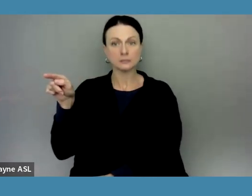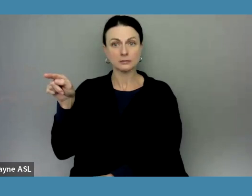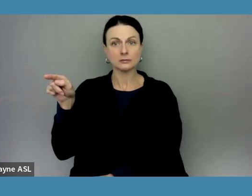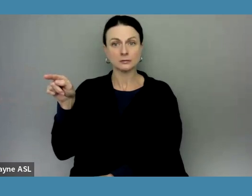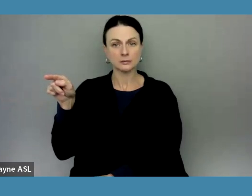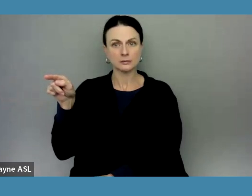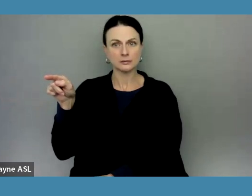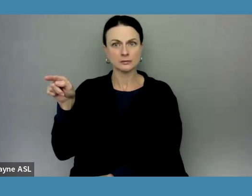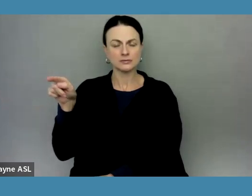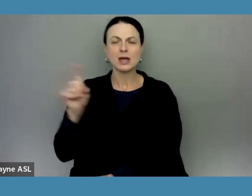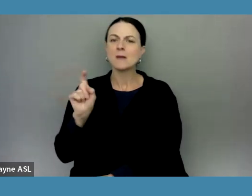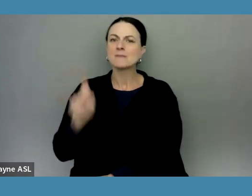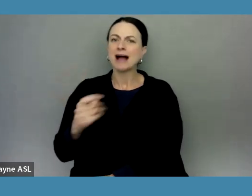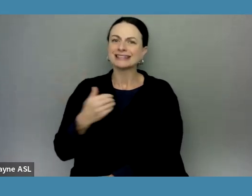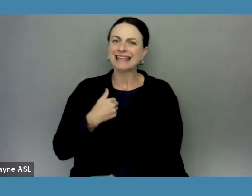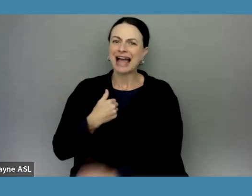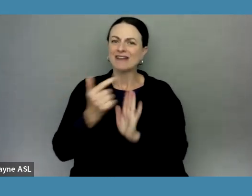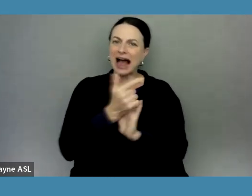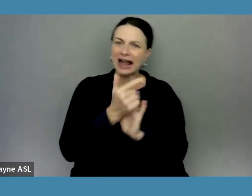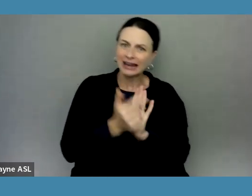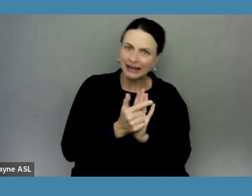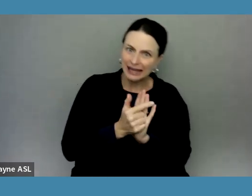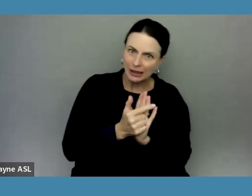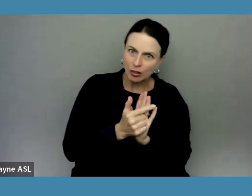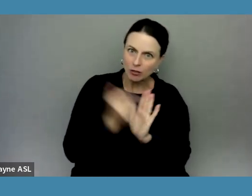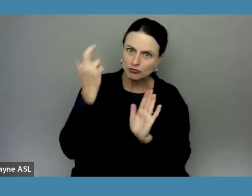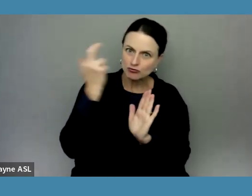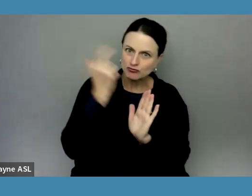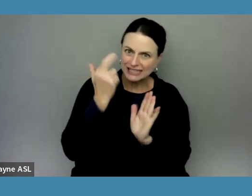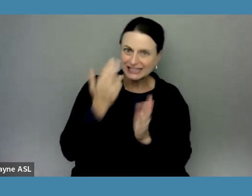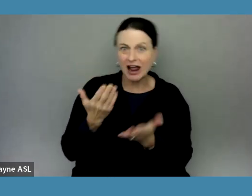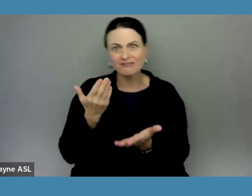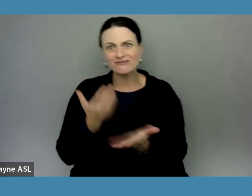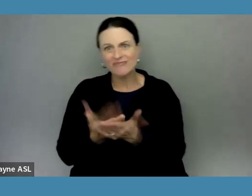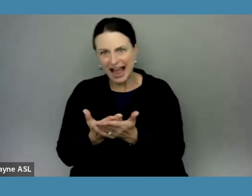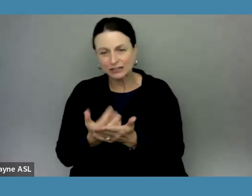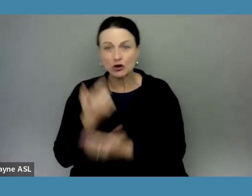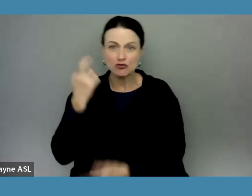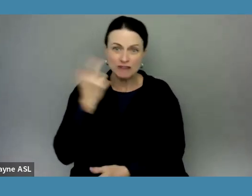there has to be a legal or factual reason or error contained in the final order